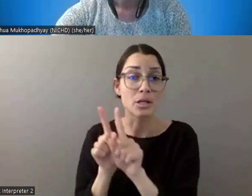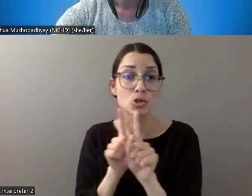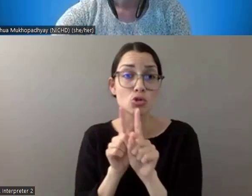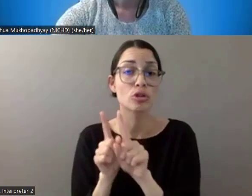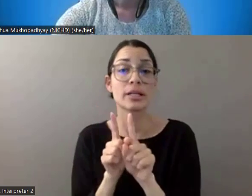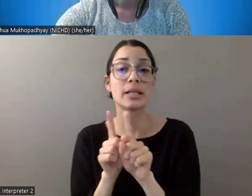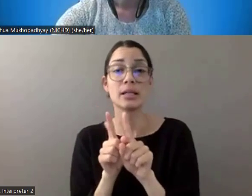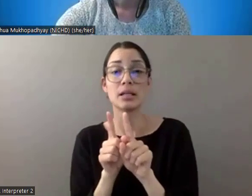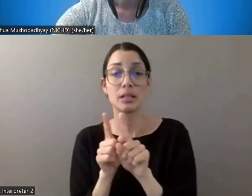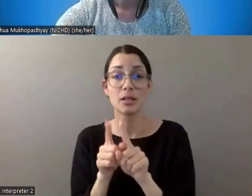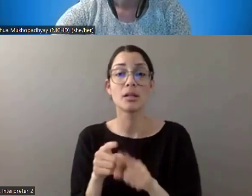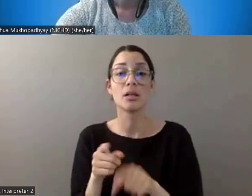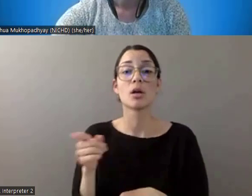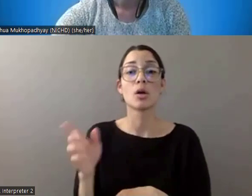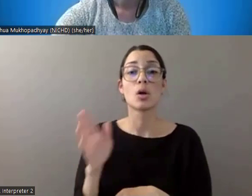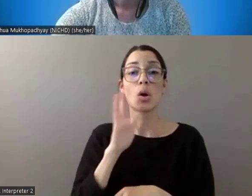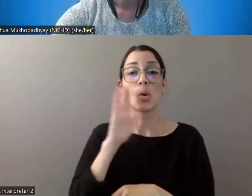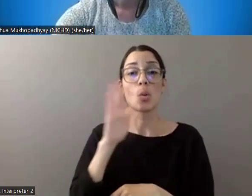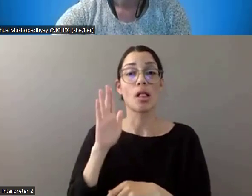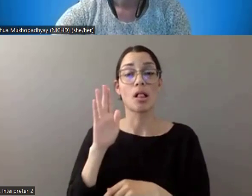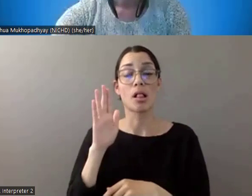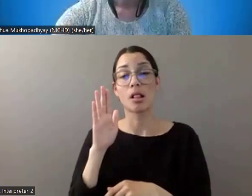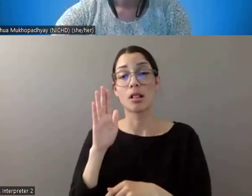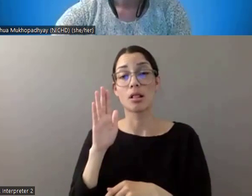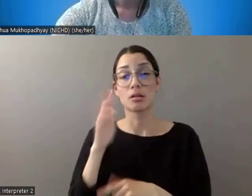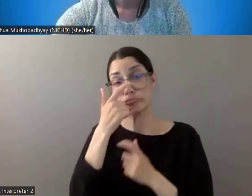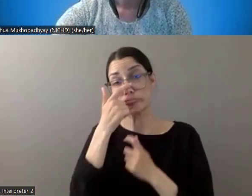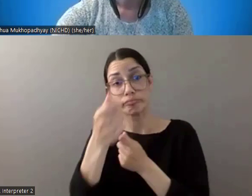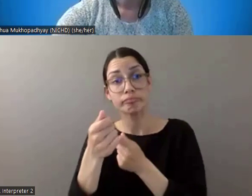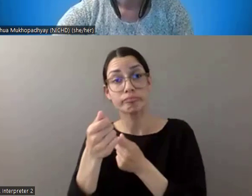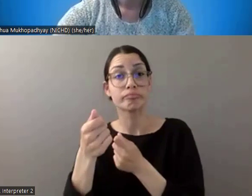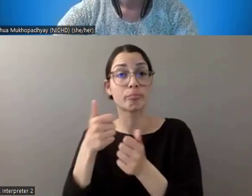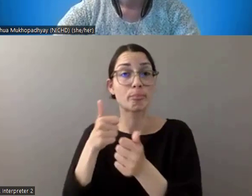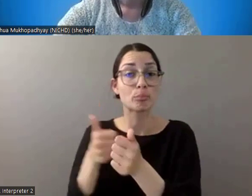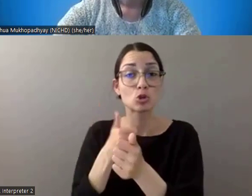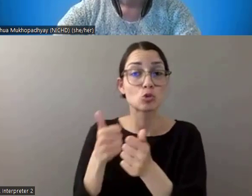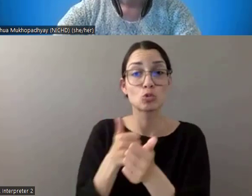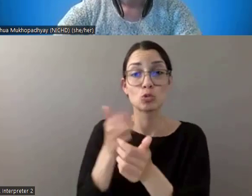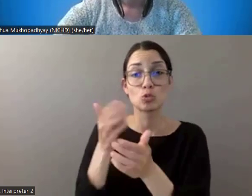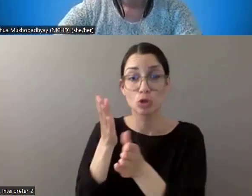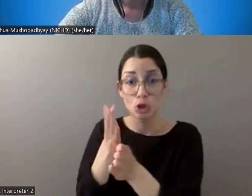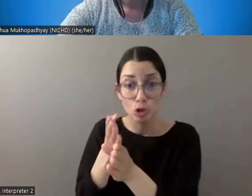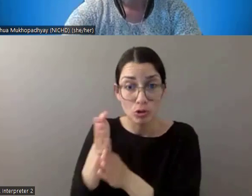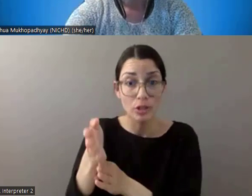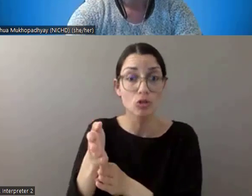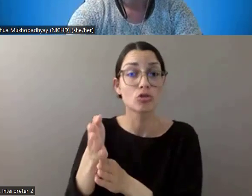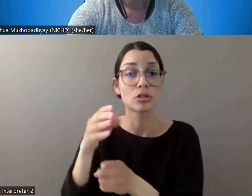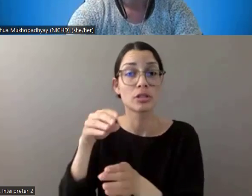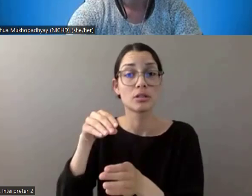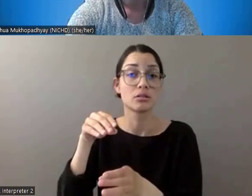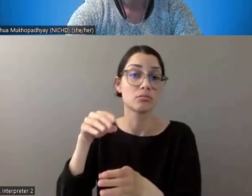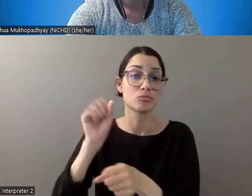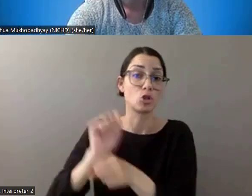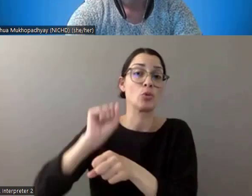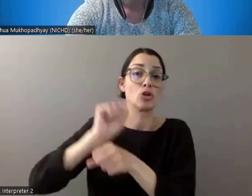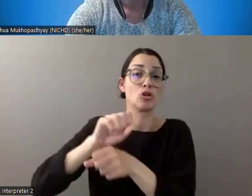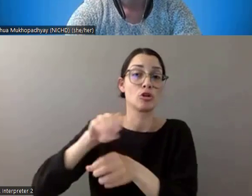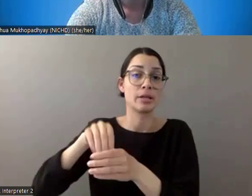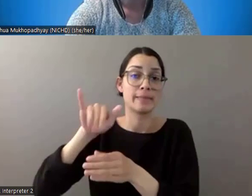in the biomedical sciences? Are there plans to recruit well-qualified students from diverse backgrounds?